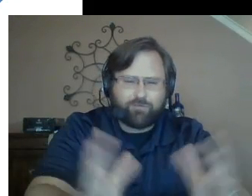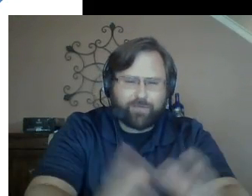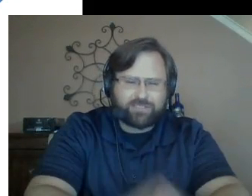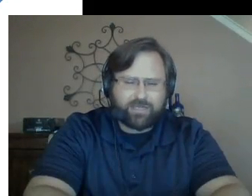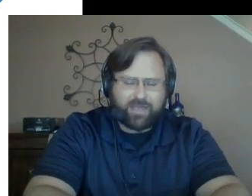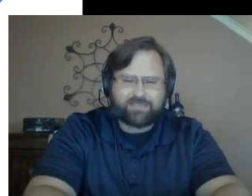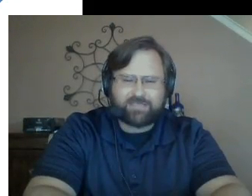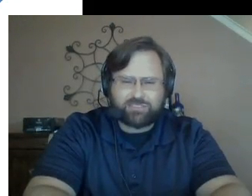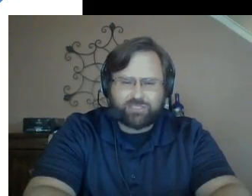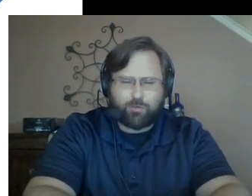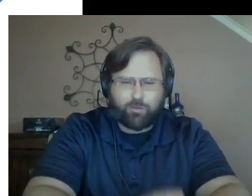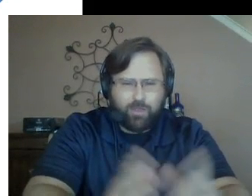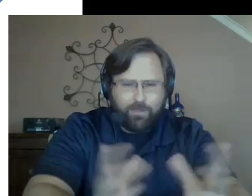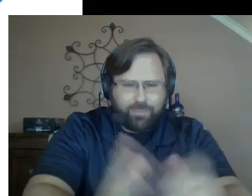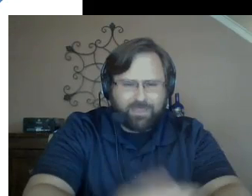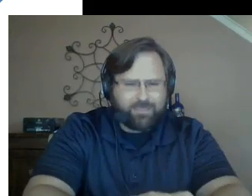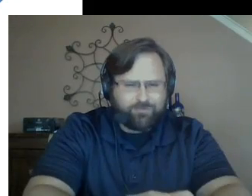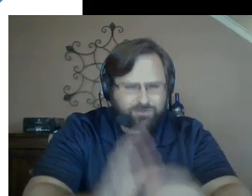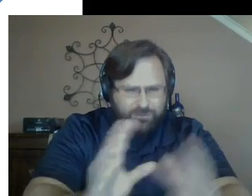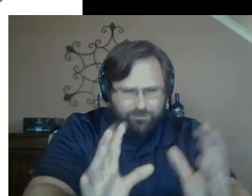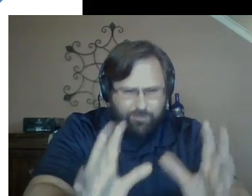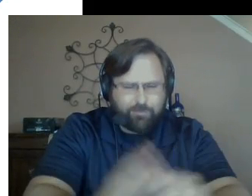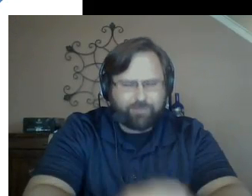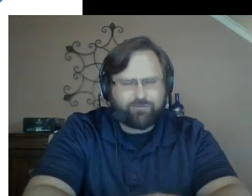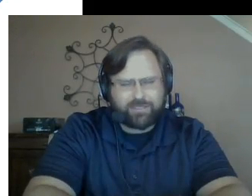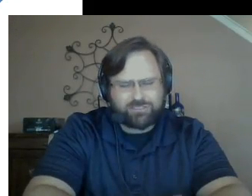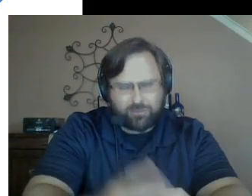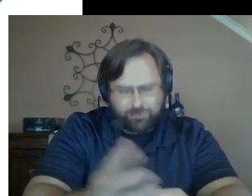information in ASL in general it's helpful to remember information to